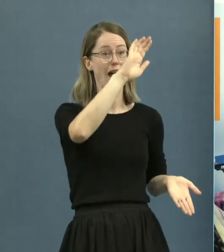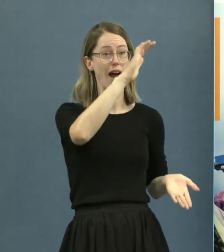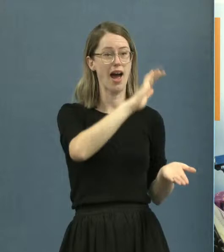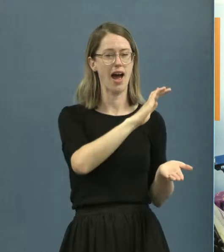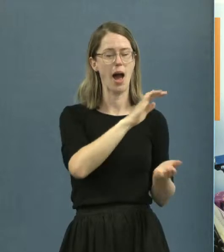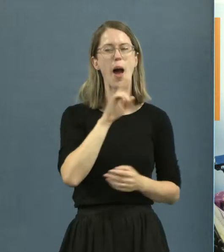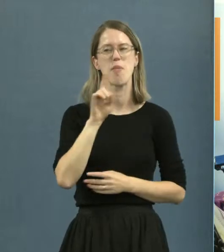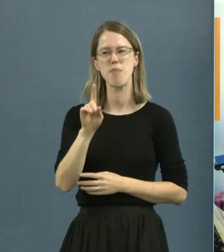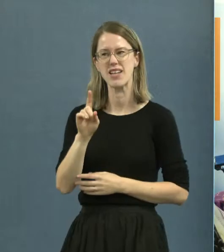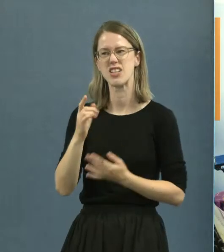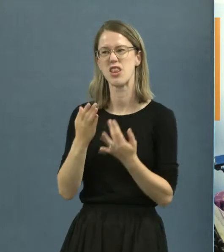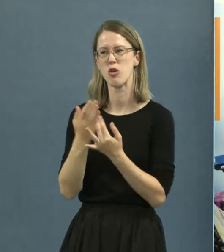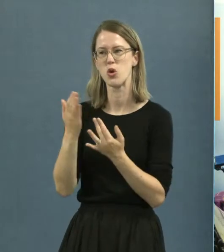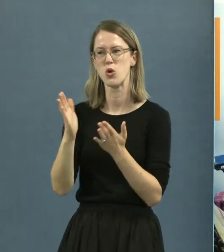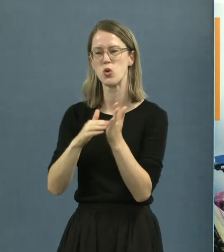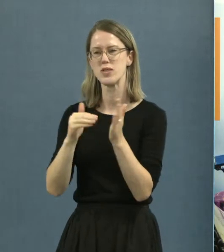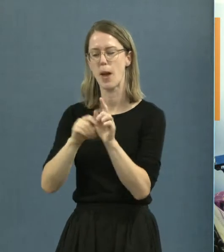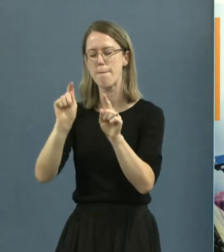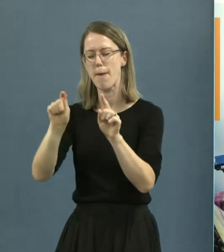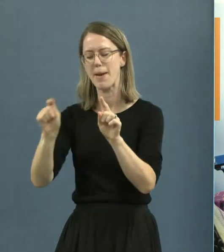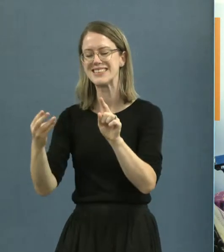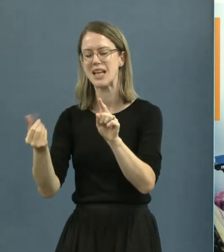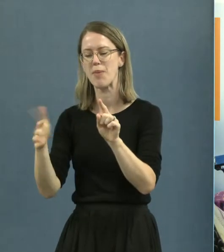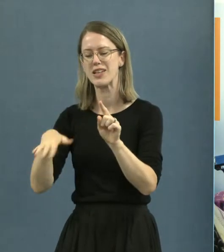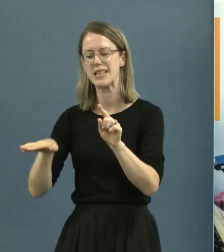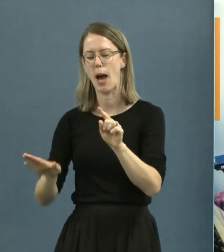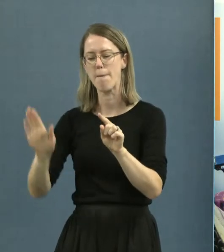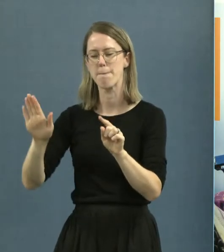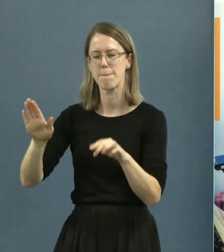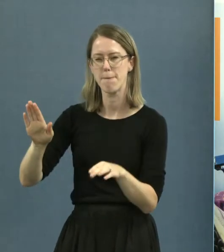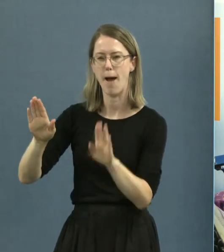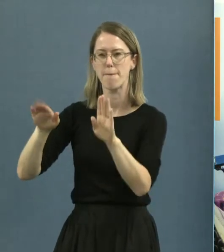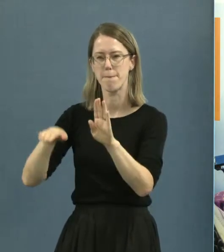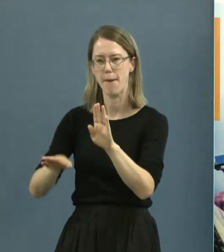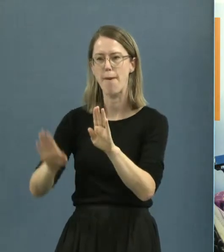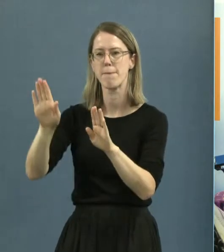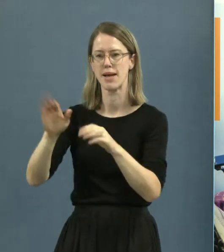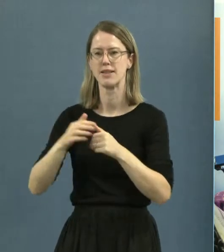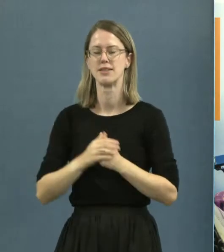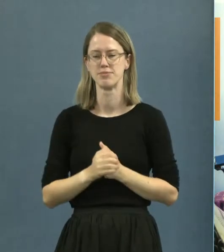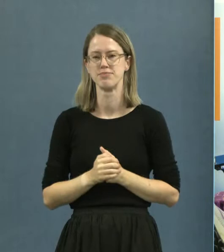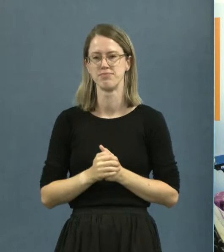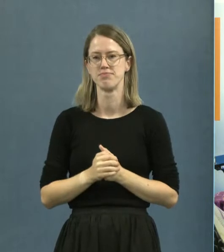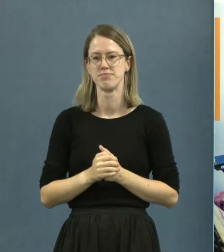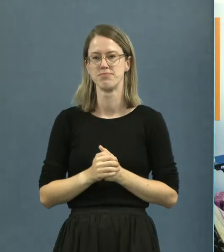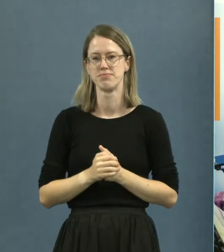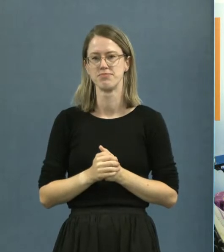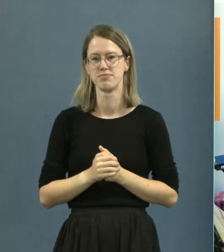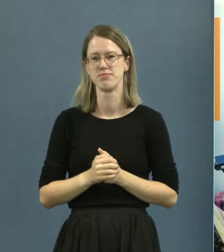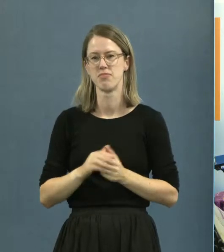still seeing spikes regionally. This again is not unexpected,